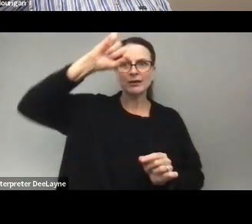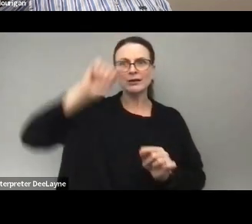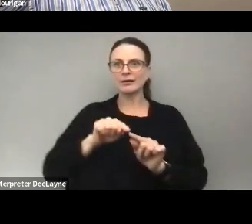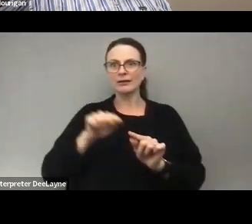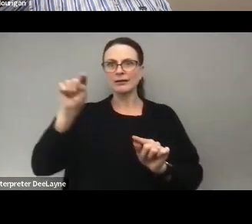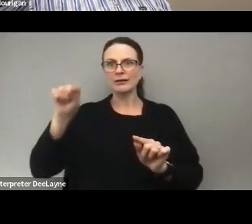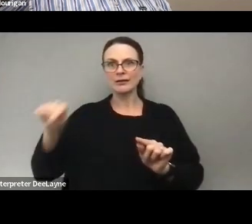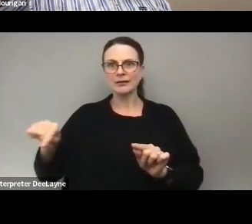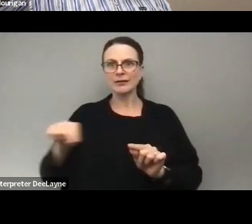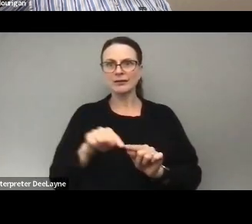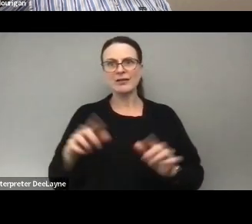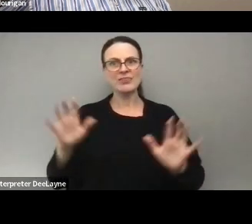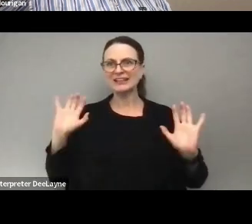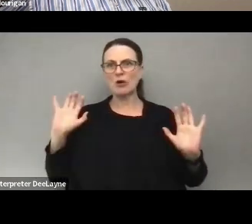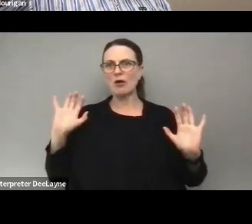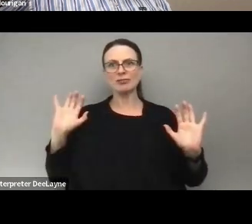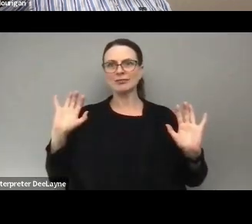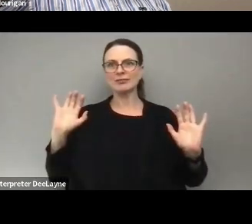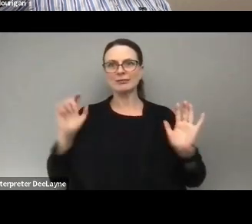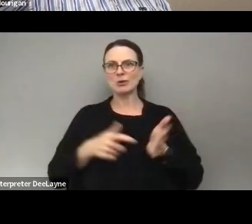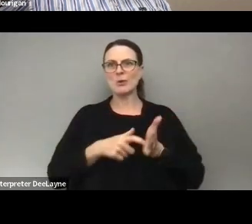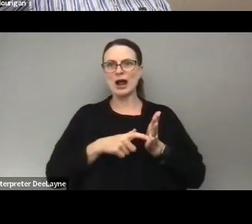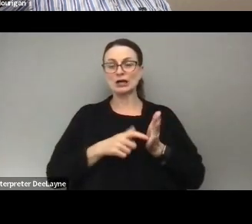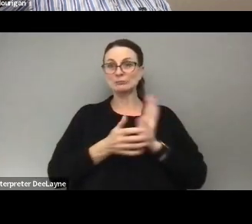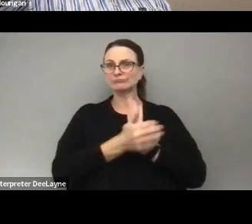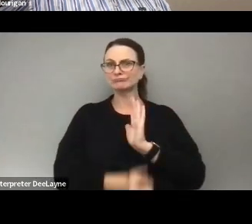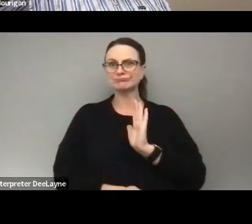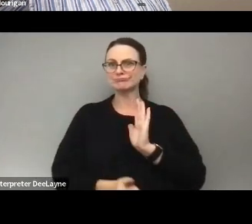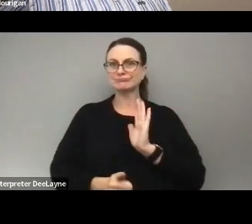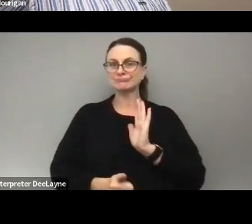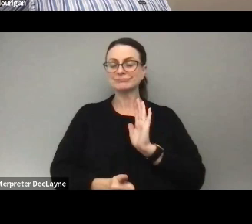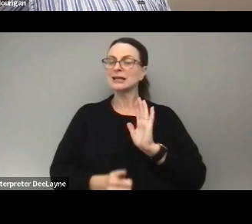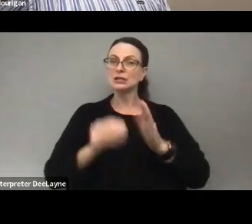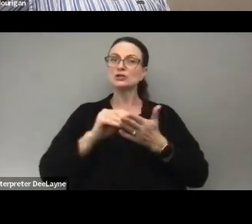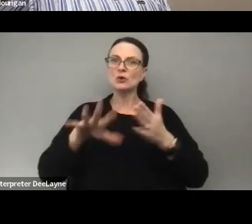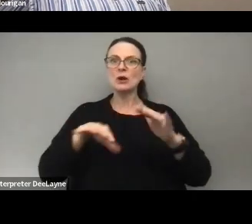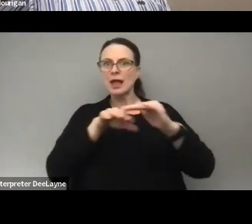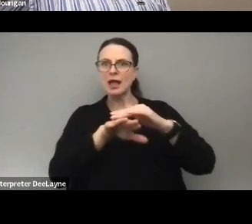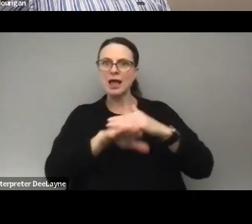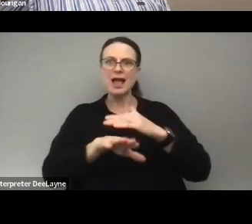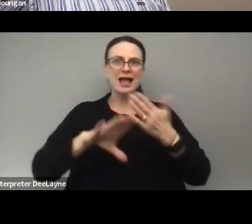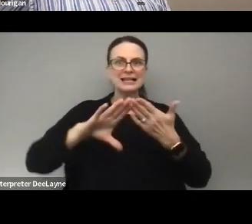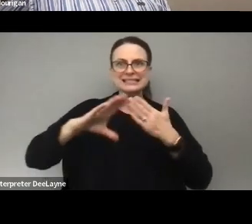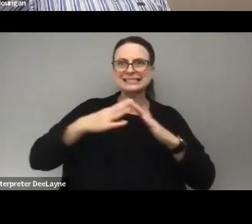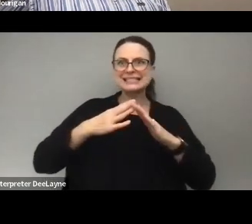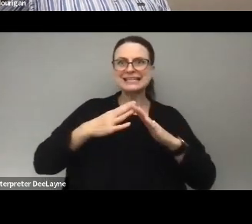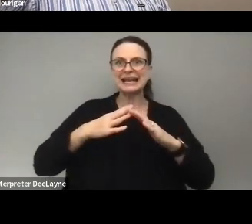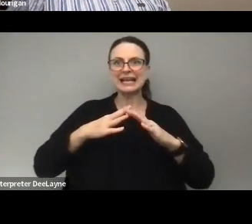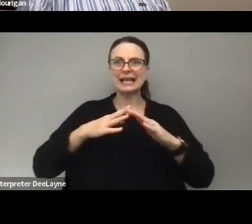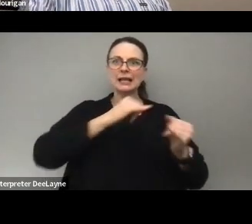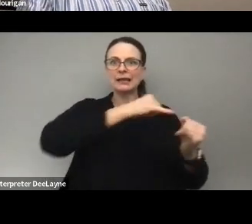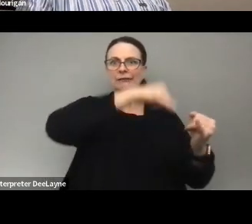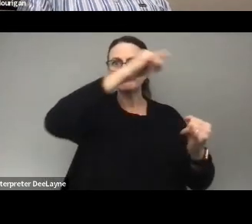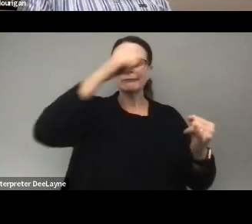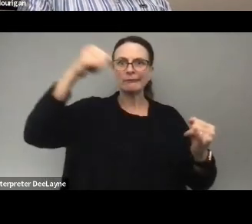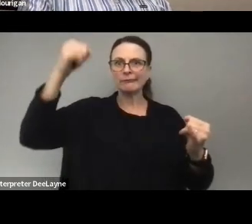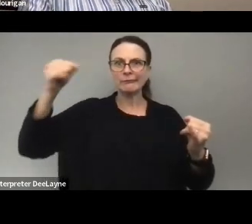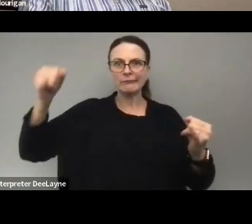And it was amazing the students who were able to access cityscapes from either drawing one building